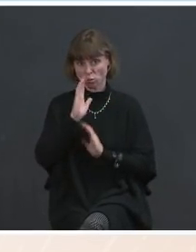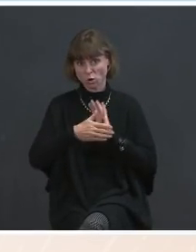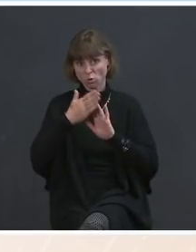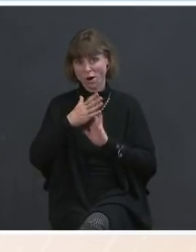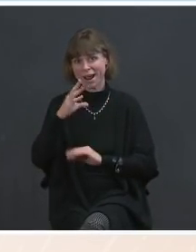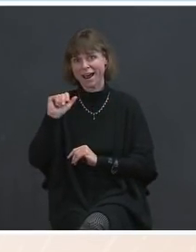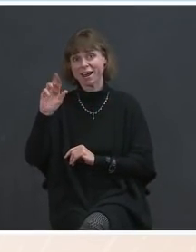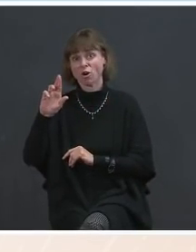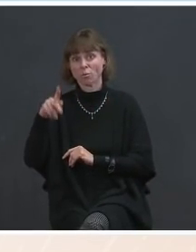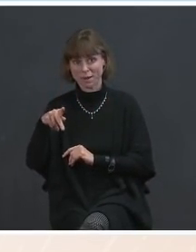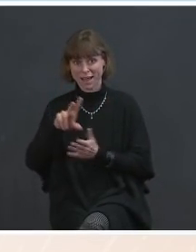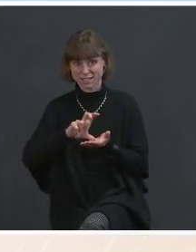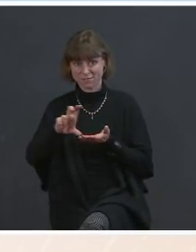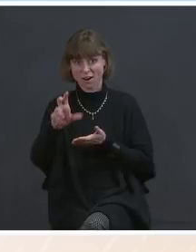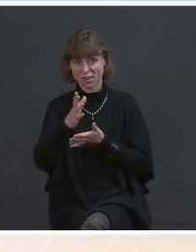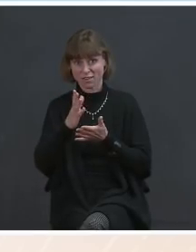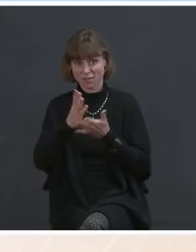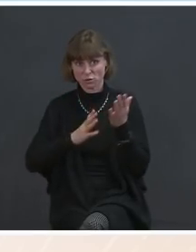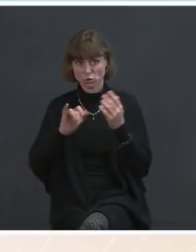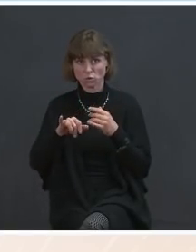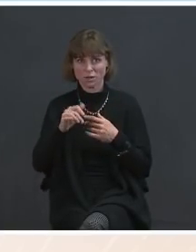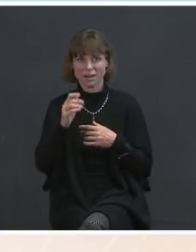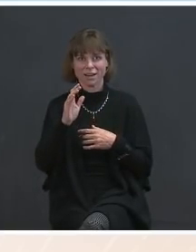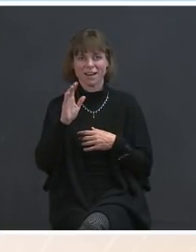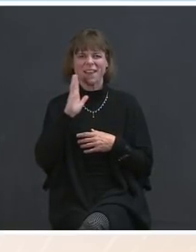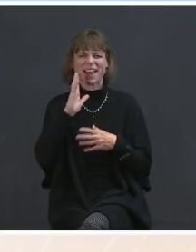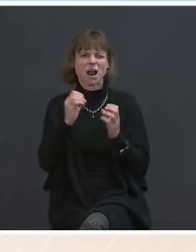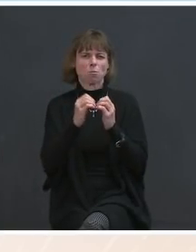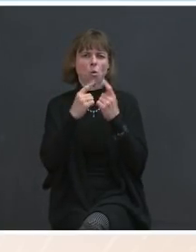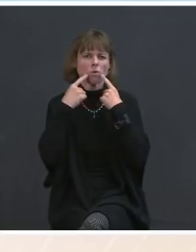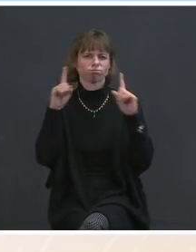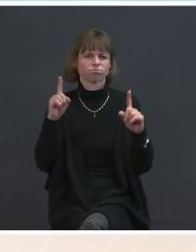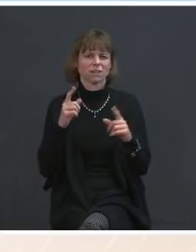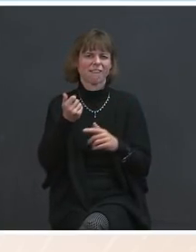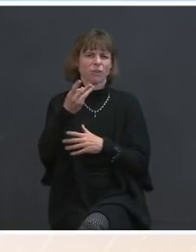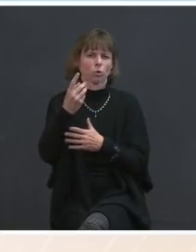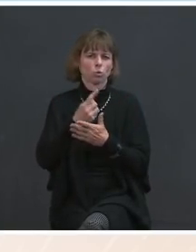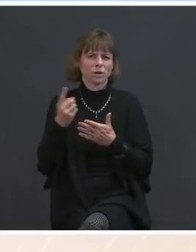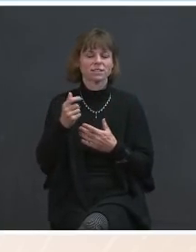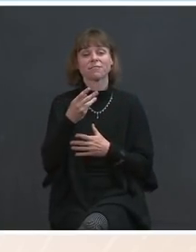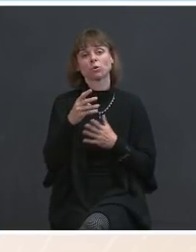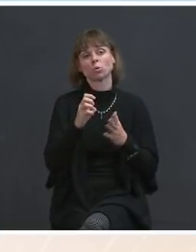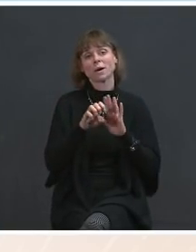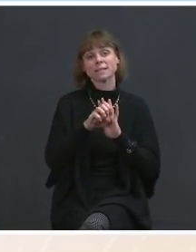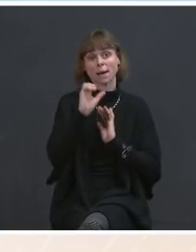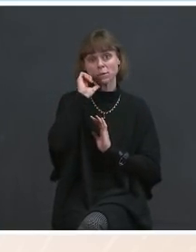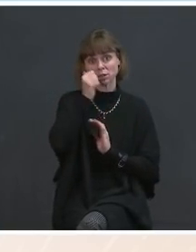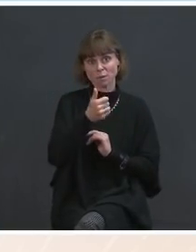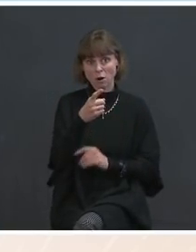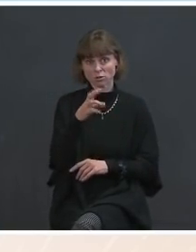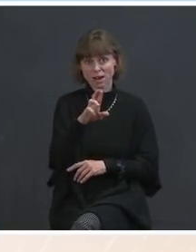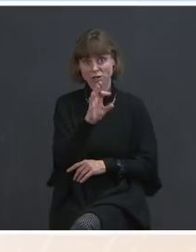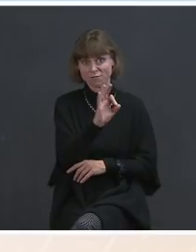that hopefully we'll have more to say on in a couple of weeks. But some -- a couple of examples: Tomorrow, Dr. Fauci and Dr. Collins